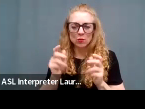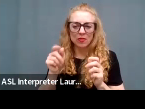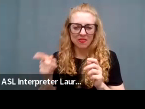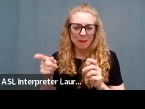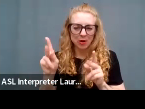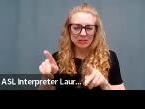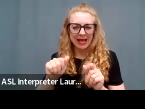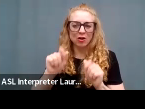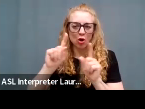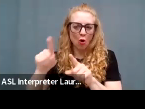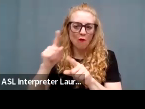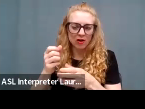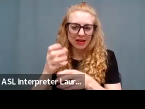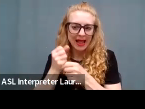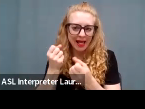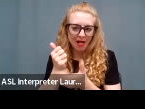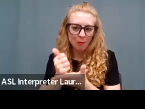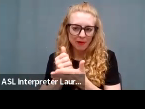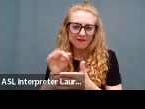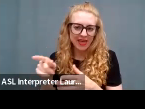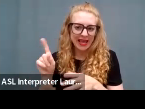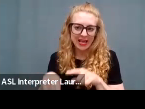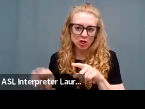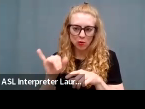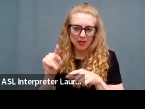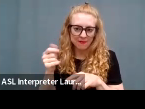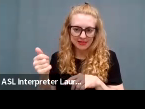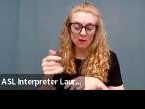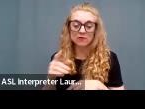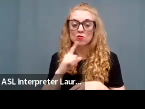do it ourselves and that's an important thing and then once again it's so critical in the planning